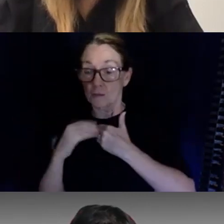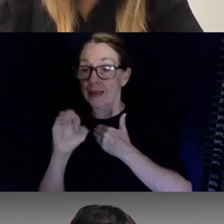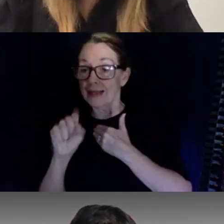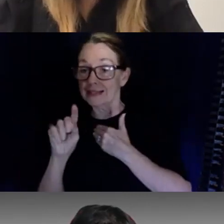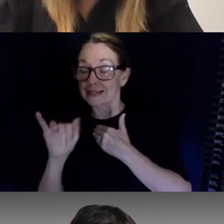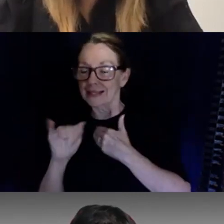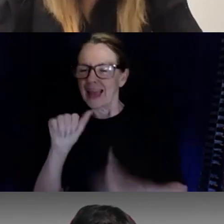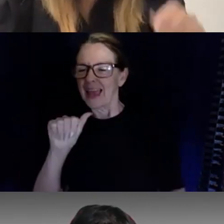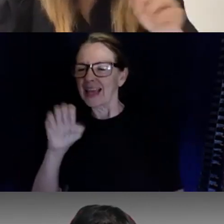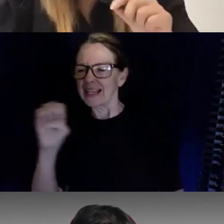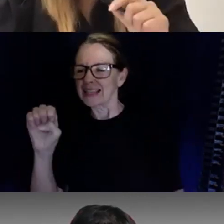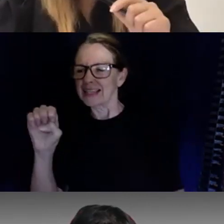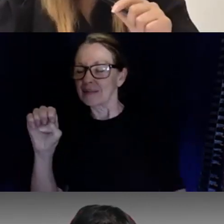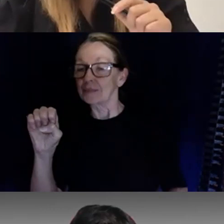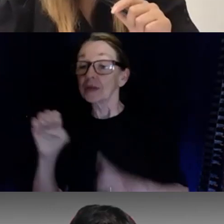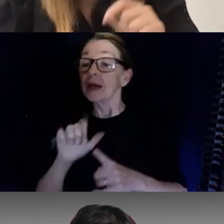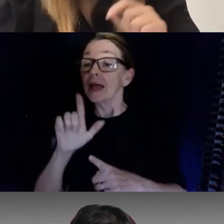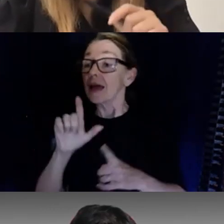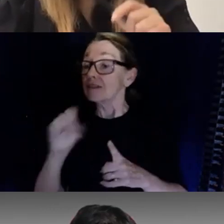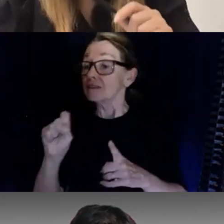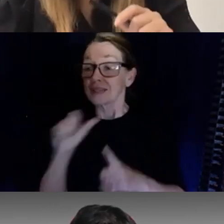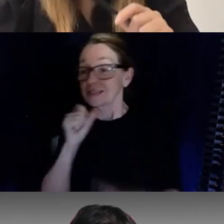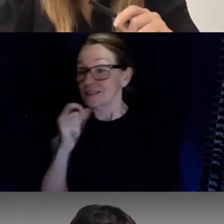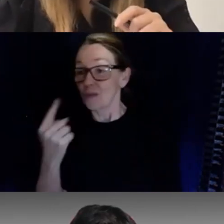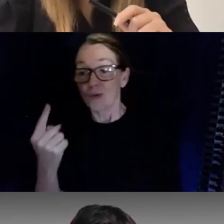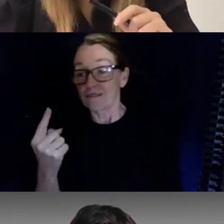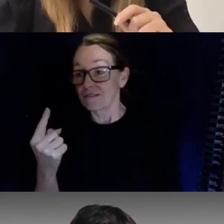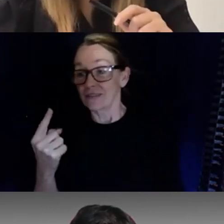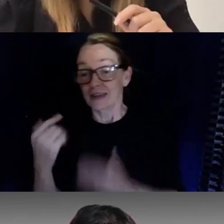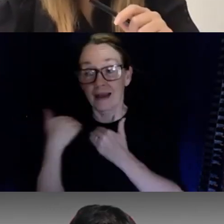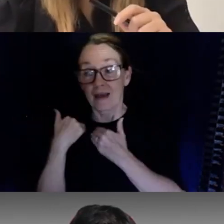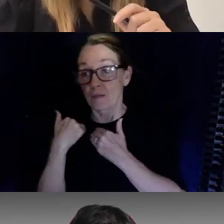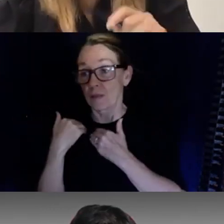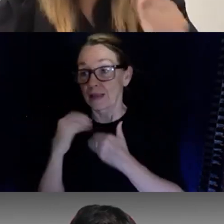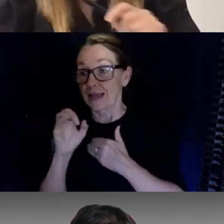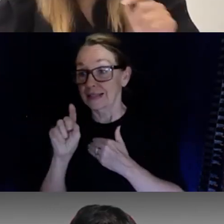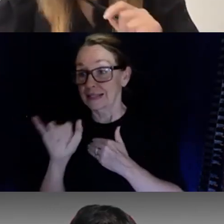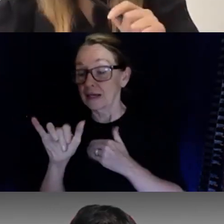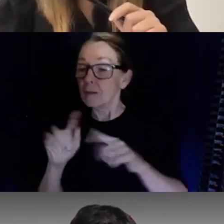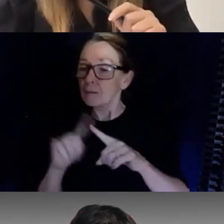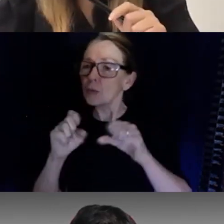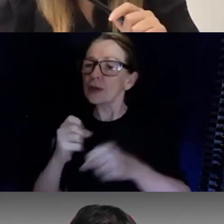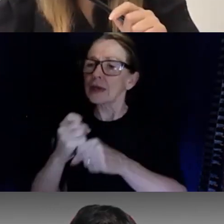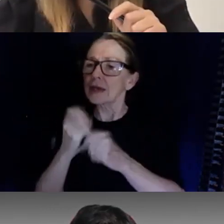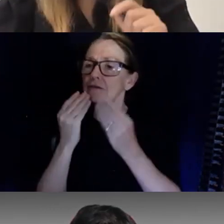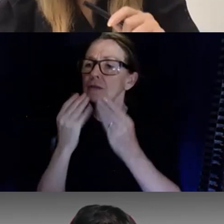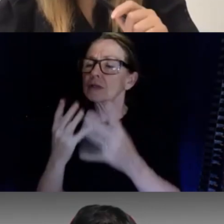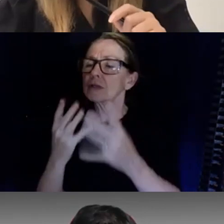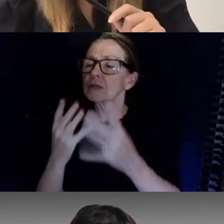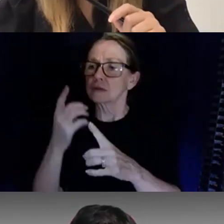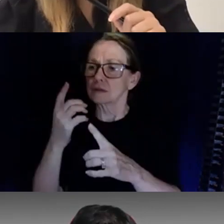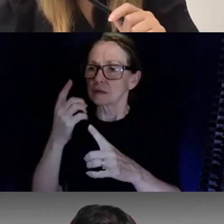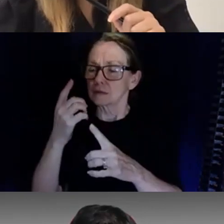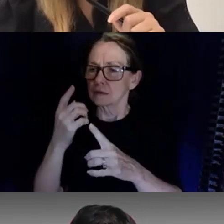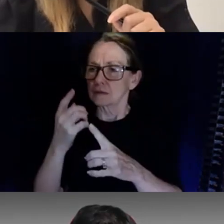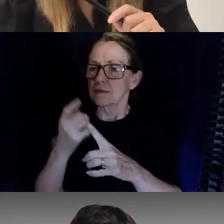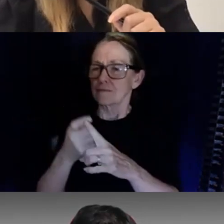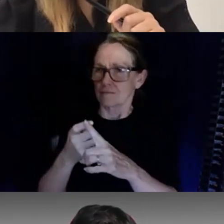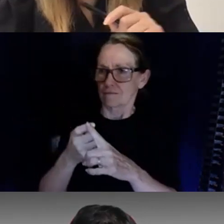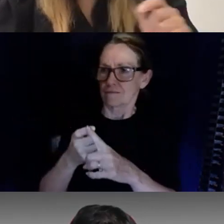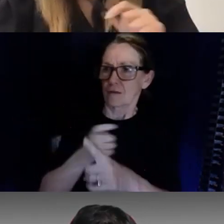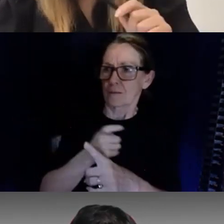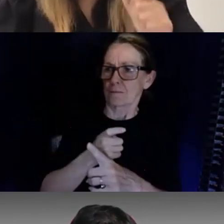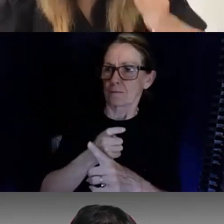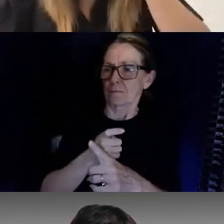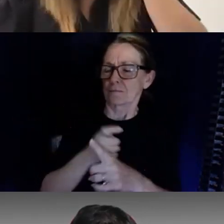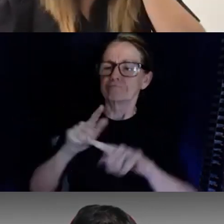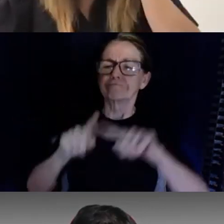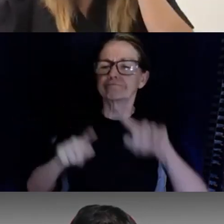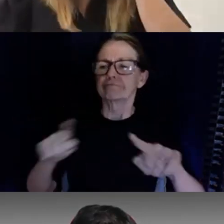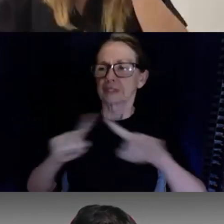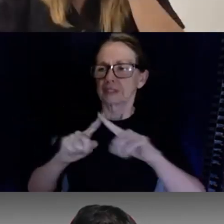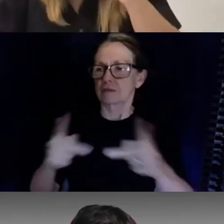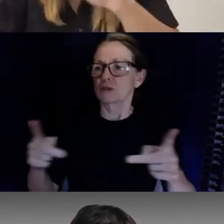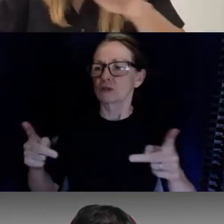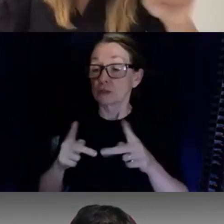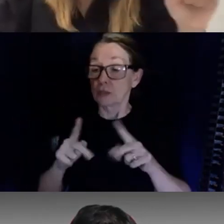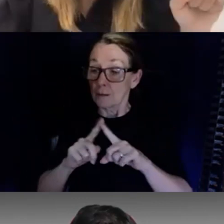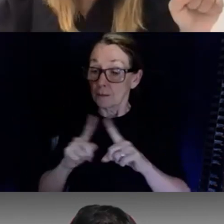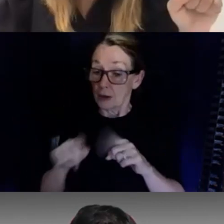BRETT, I JUST WANTED TO ANSWER YOUR QUESTION BECAUSE YOU ASKED ABOUT LIFESPAN.